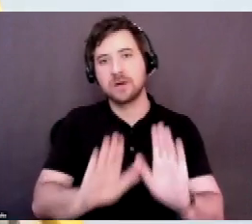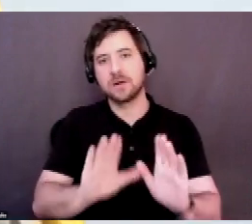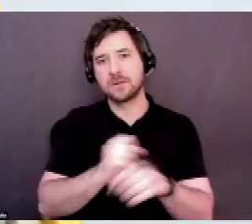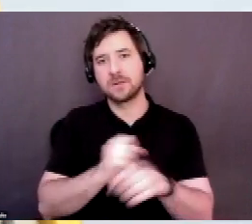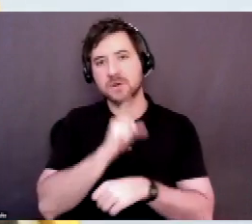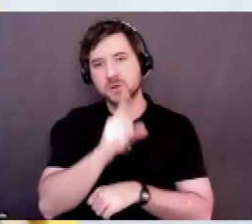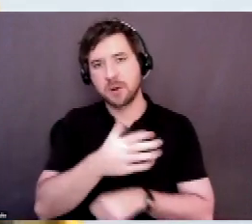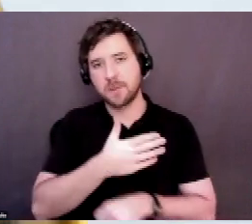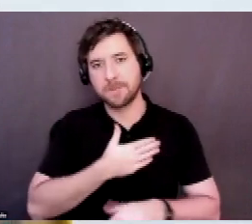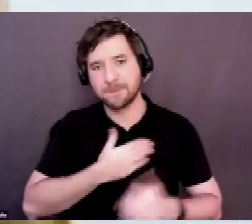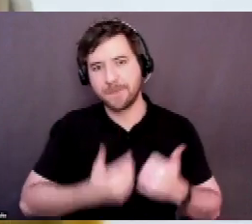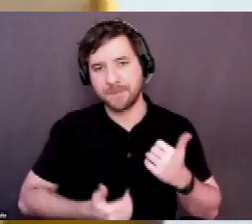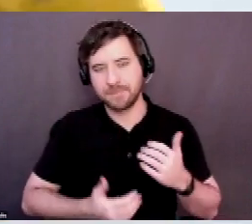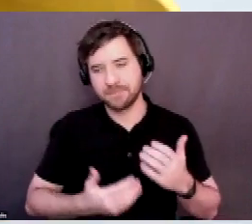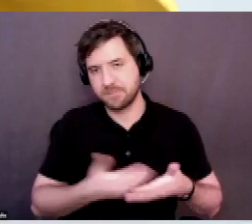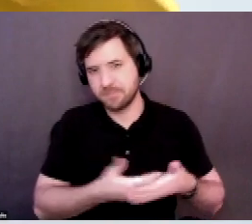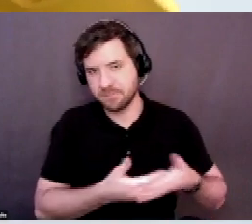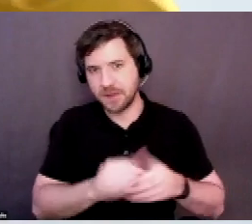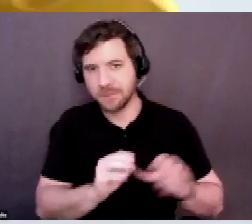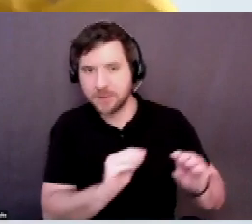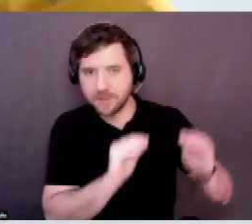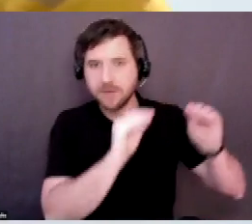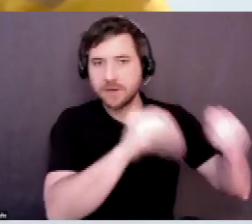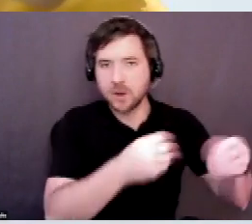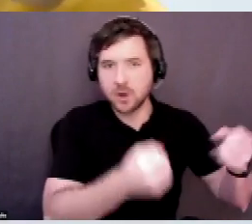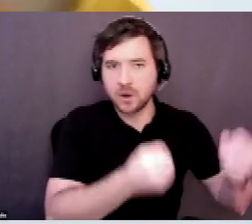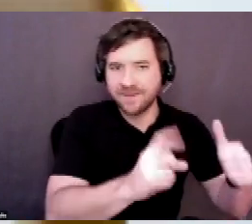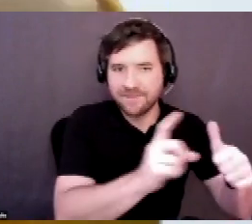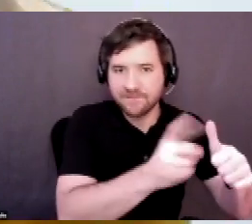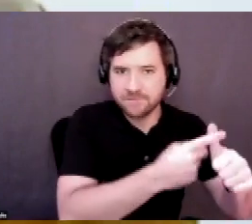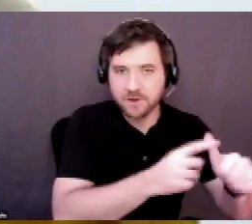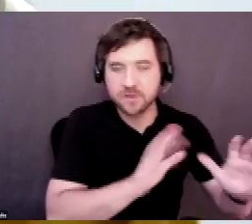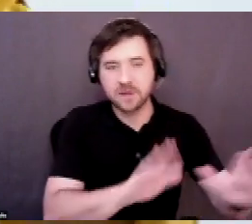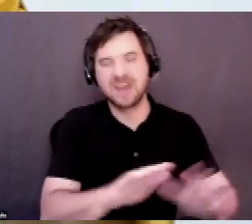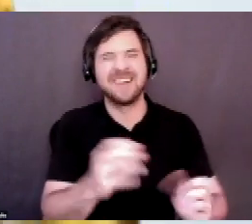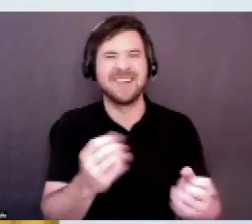it a little bit easier so you're so focused on making sure the baby was safe in the car seat